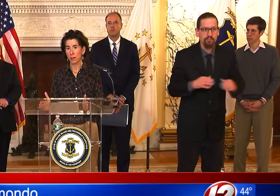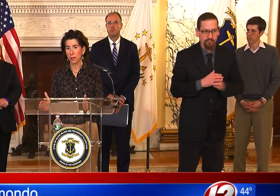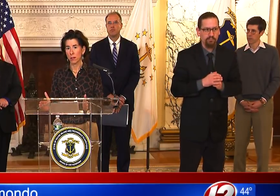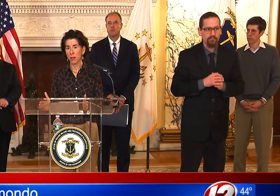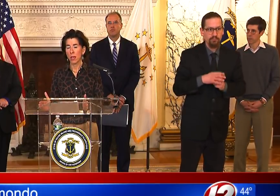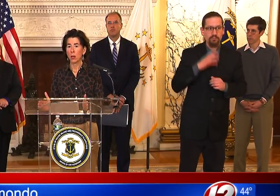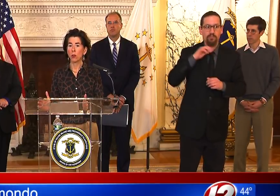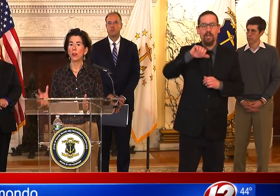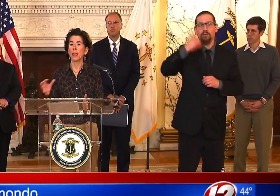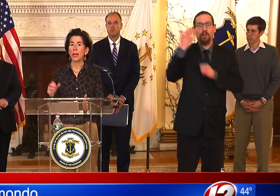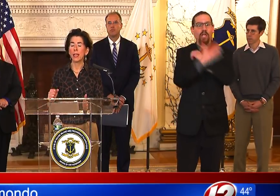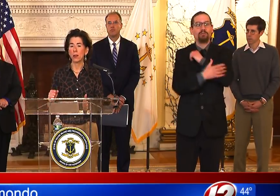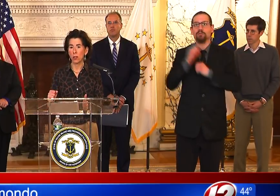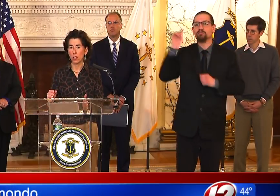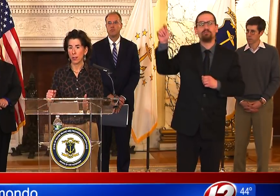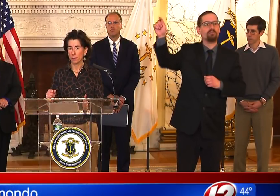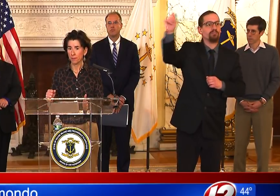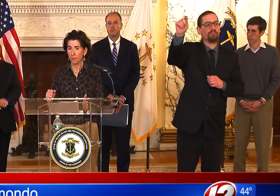IN THOSE OTHER COUNTRIES, IT